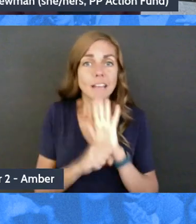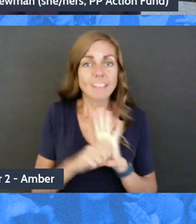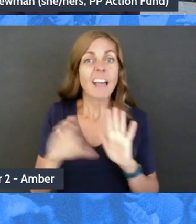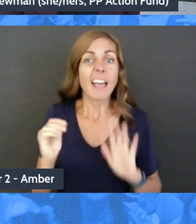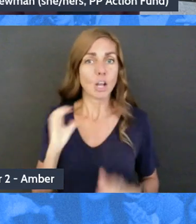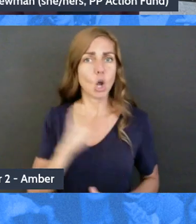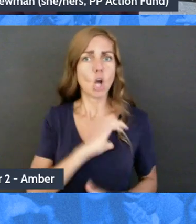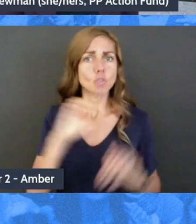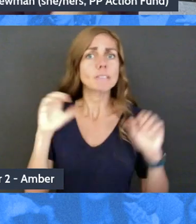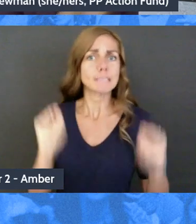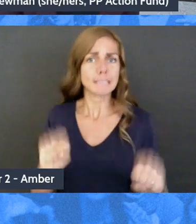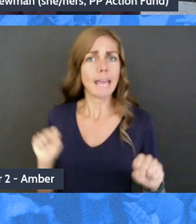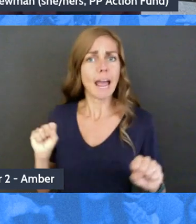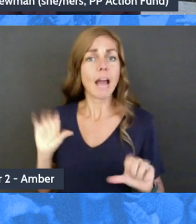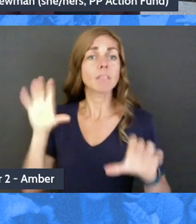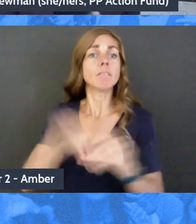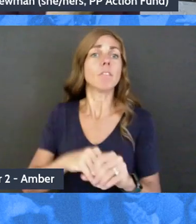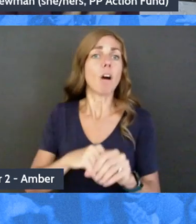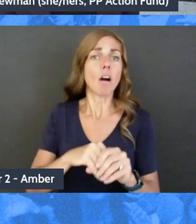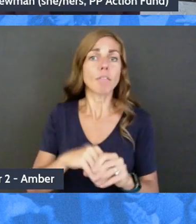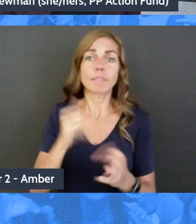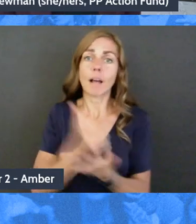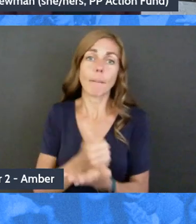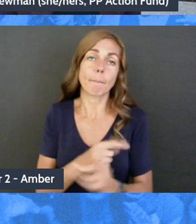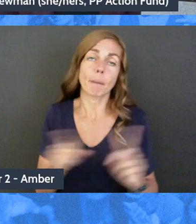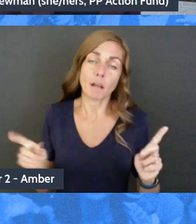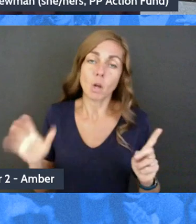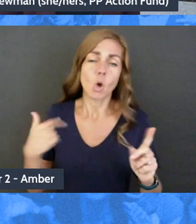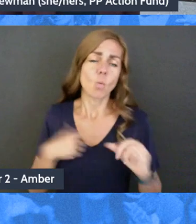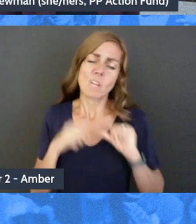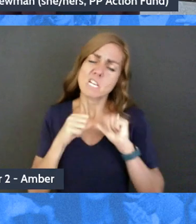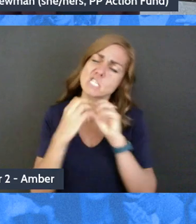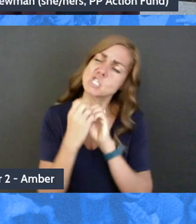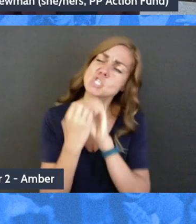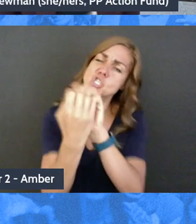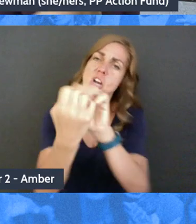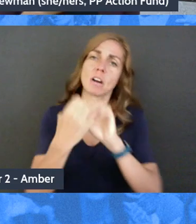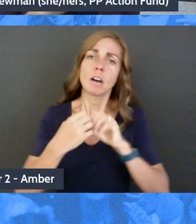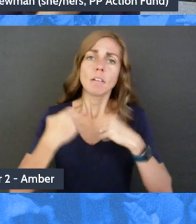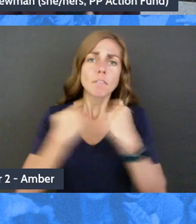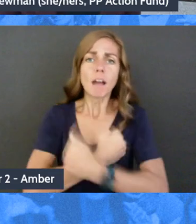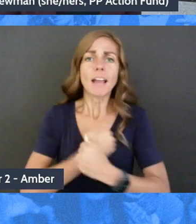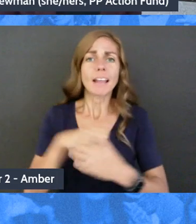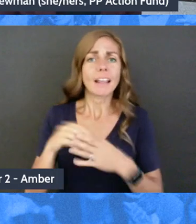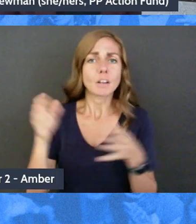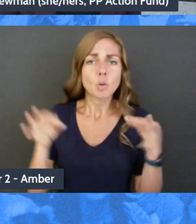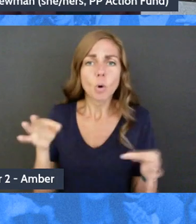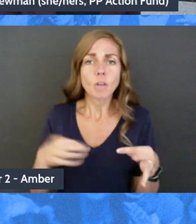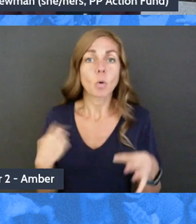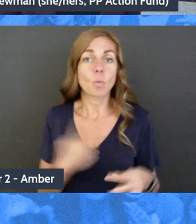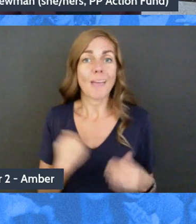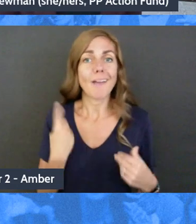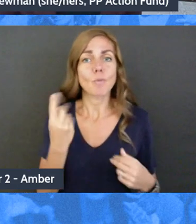and do something here. But in the meantime, we are fighting in the courts. We have a case before the state court,